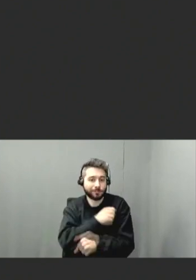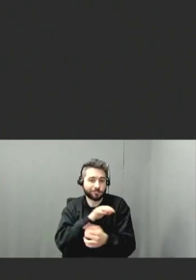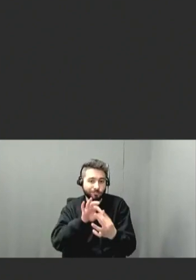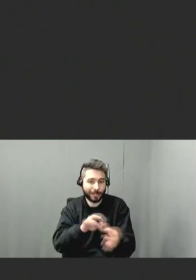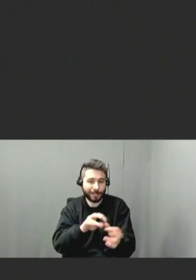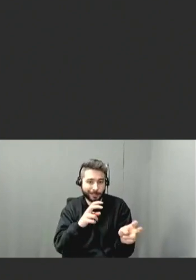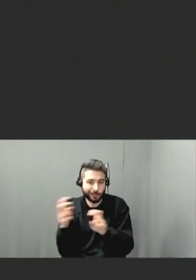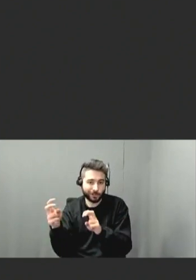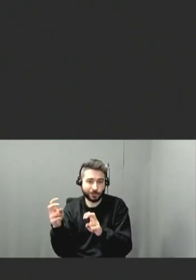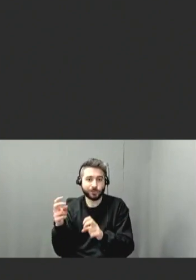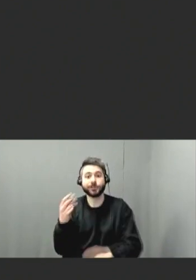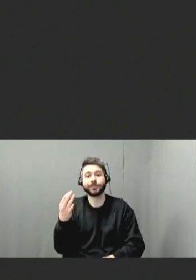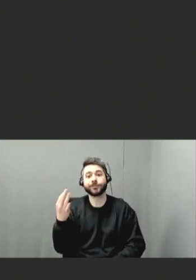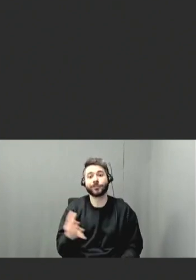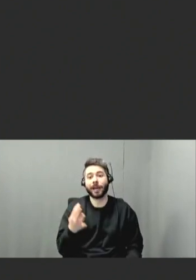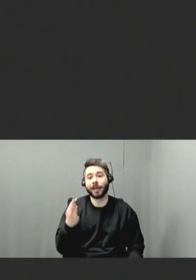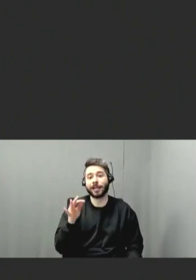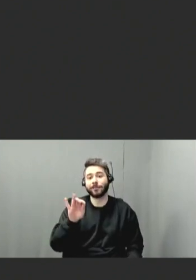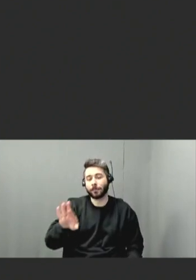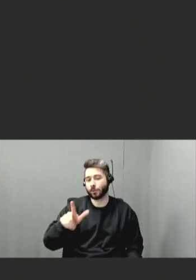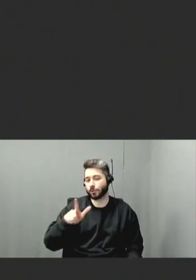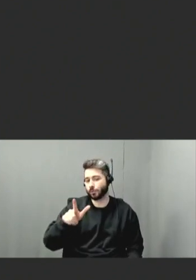on Friday, February 24.